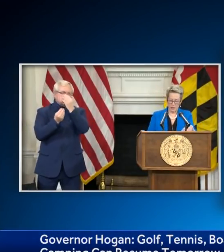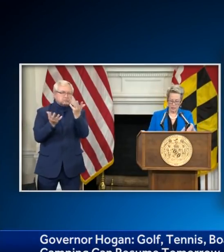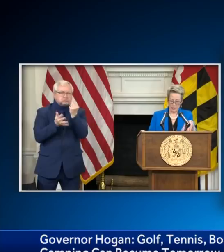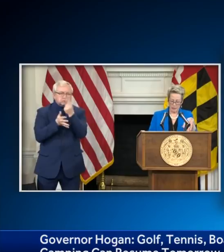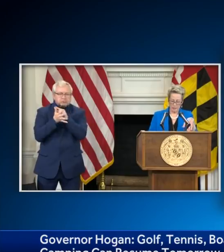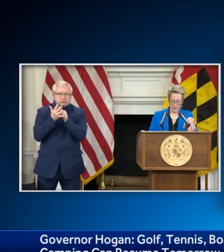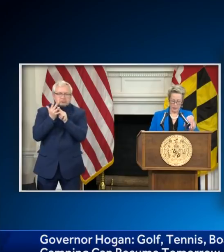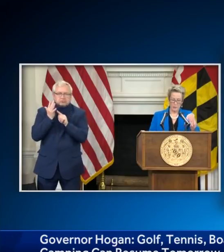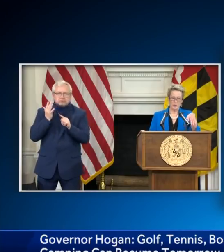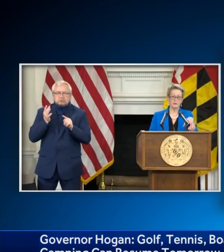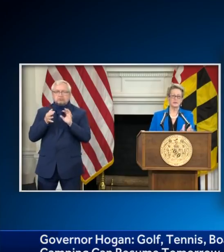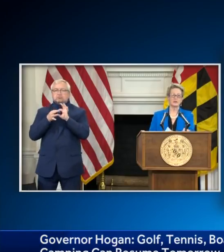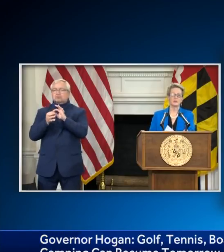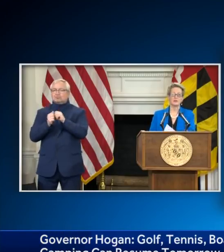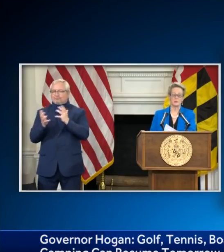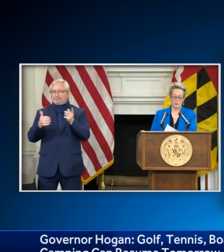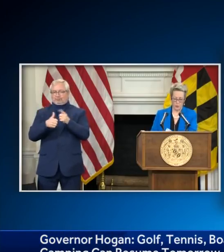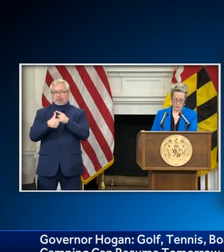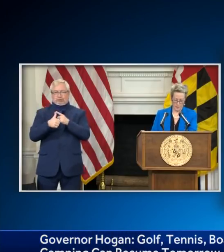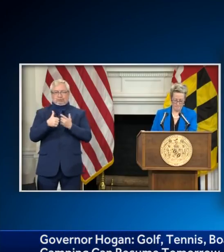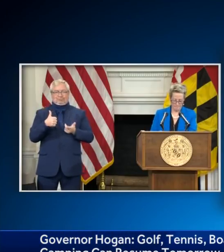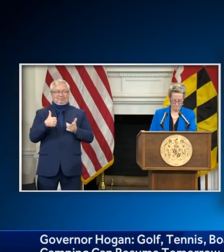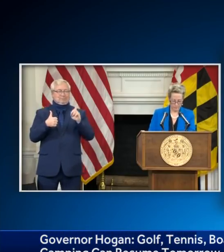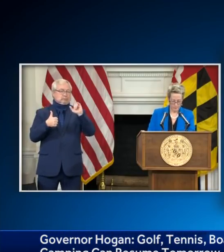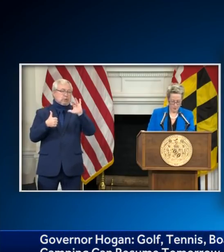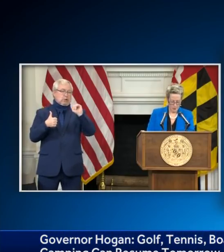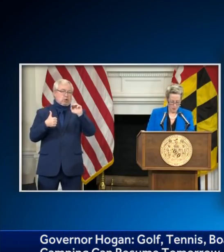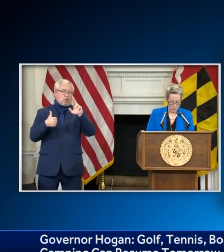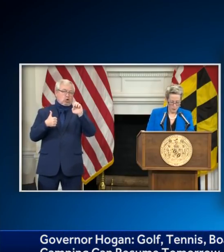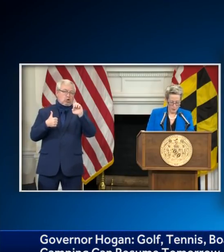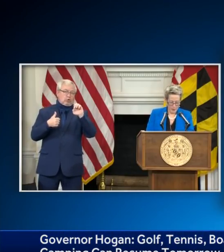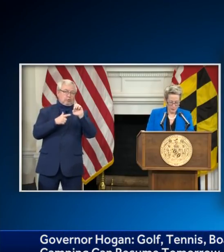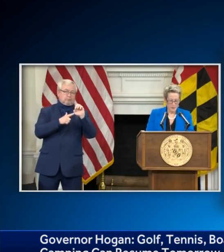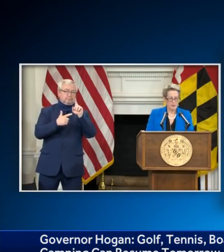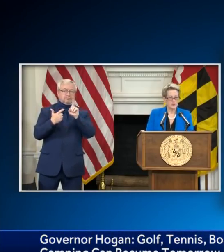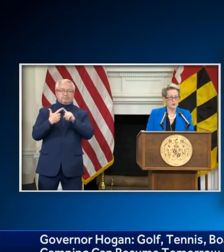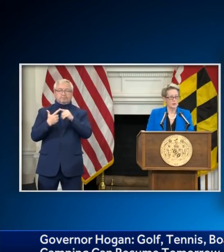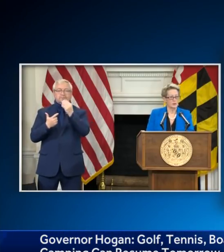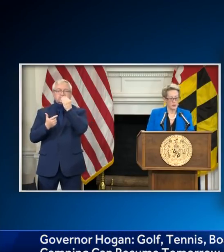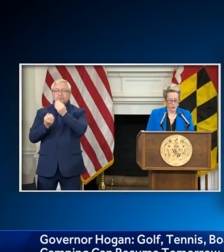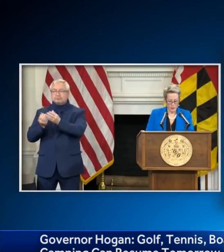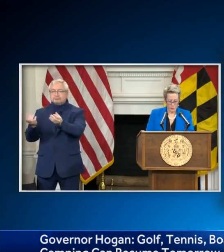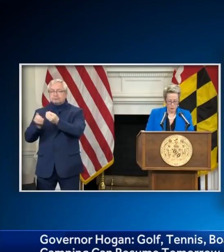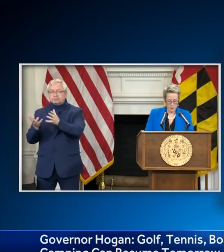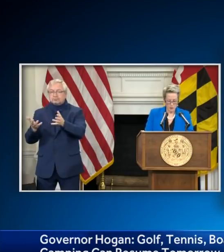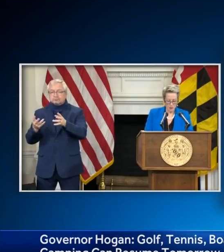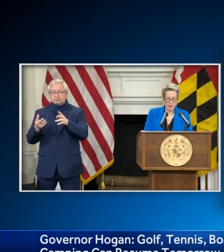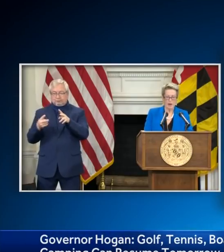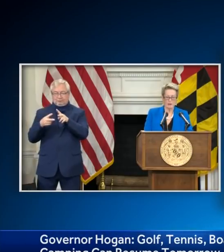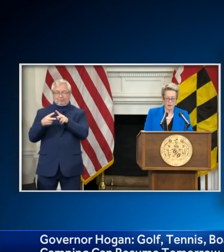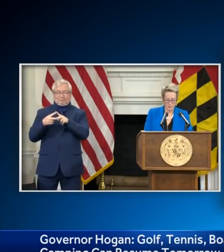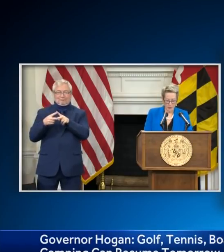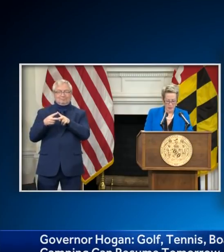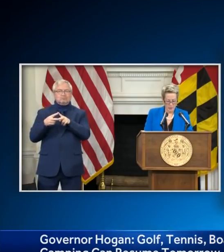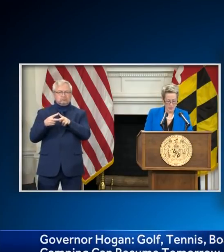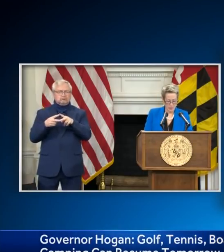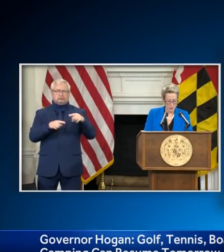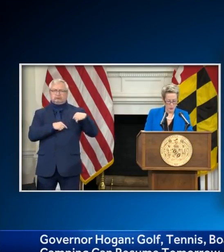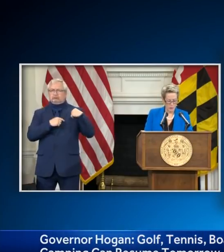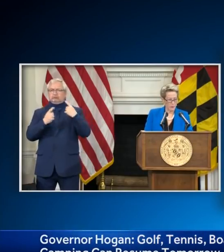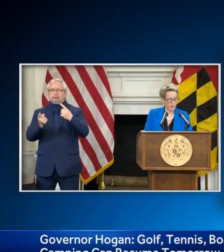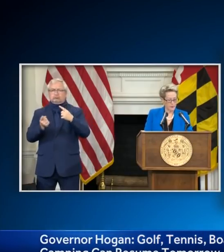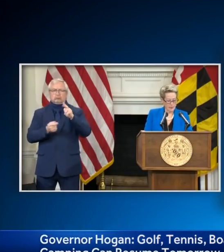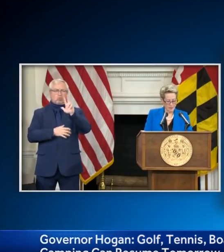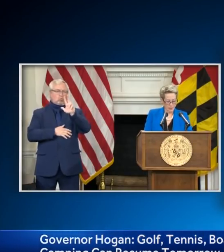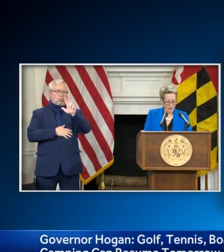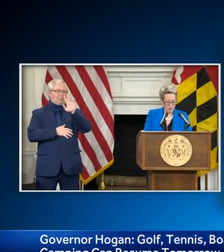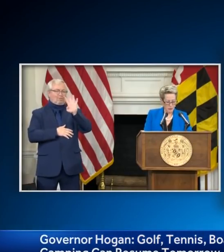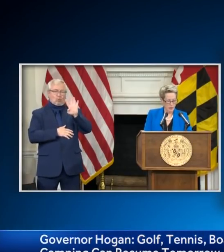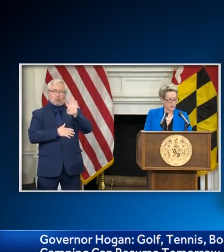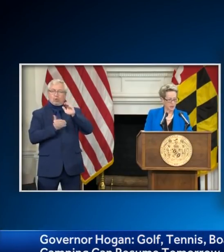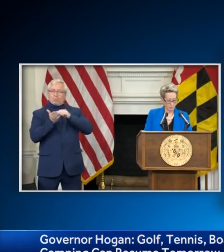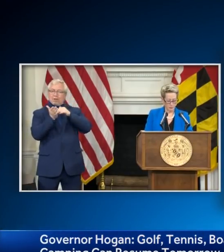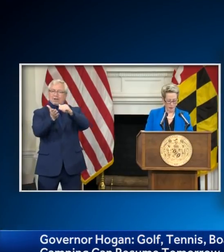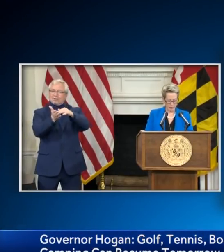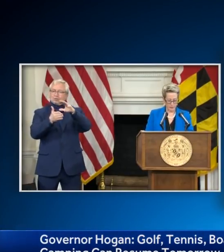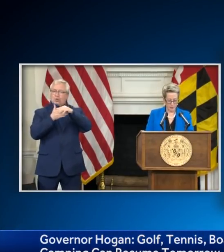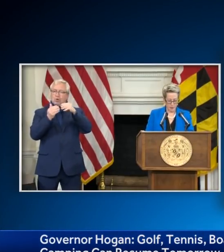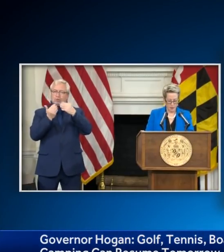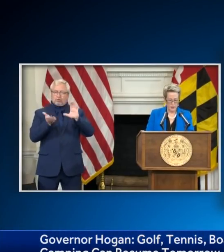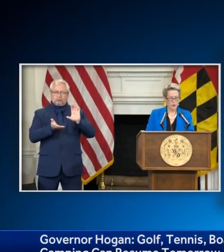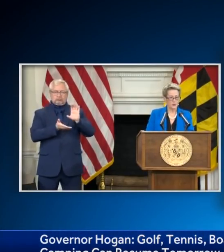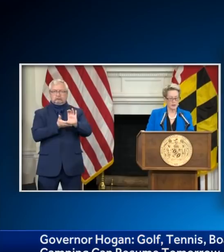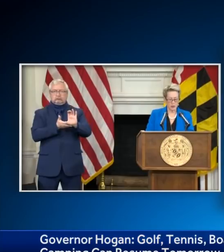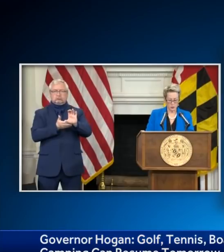I WOULD LIKE TO START THIS AFTERNOON BY GETTING A FEW A DAY GIVING A FEW UPDATES ON OUR EFFORTS.